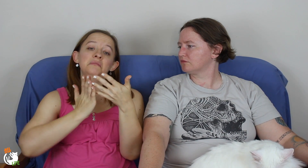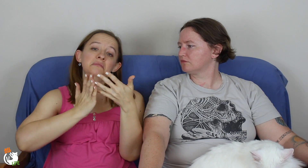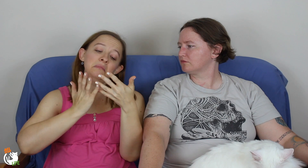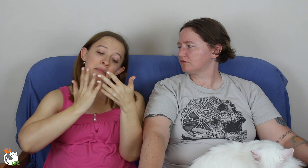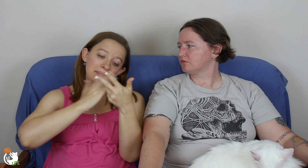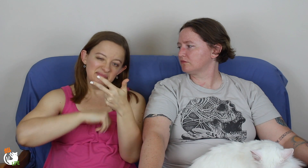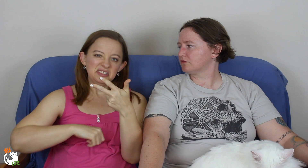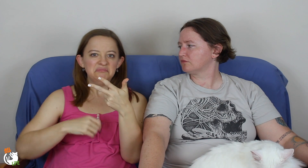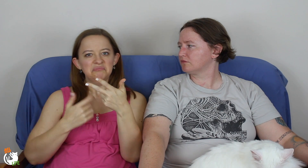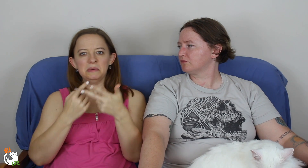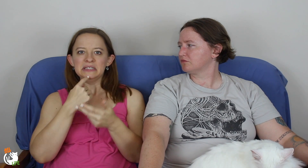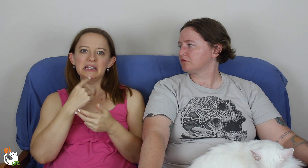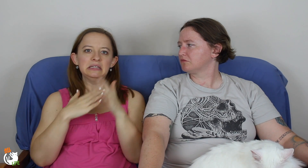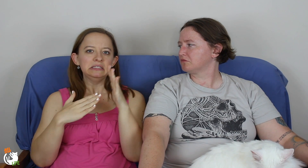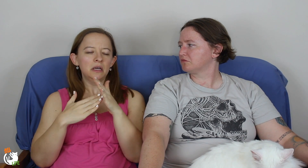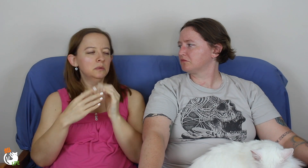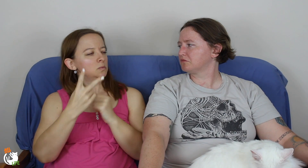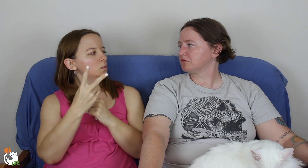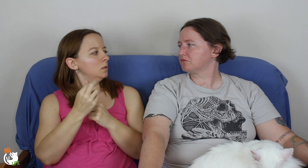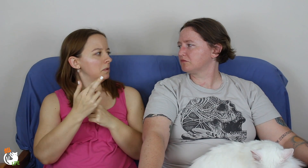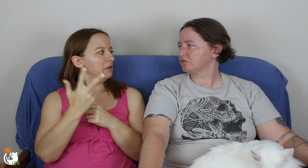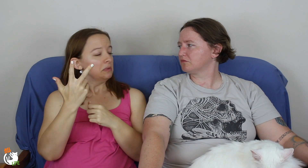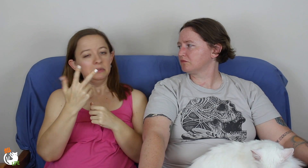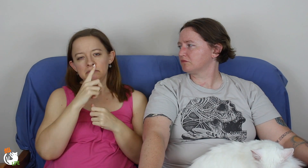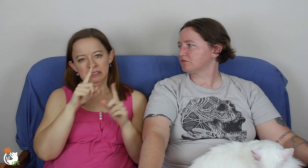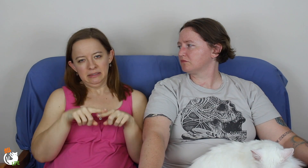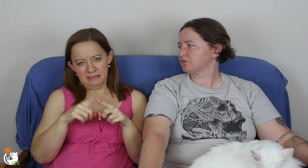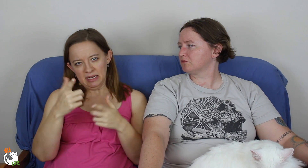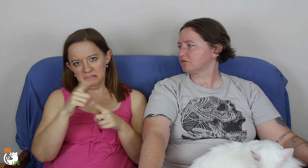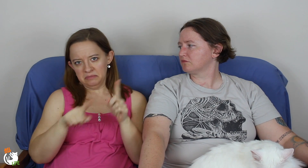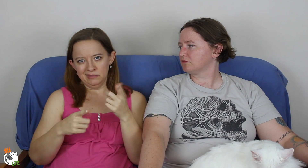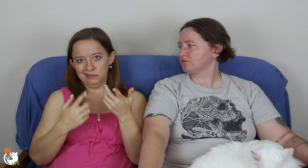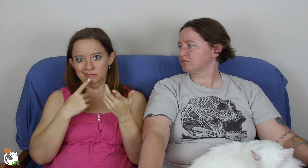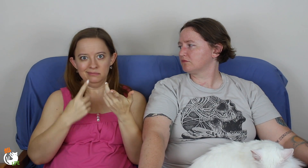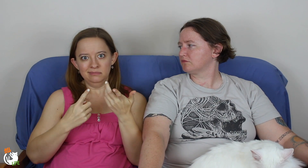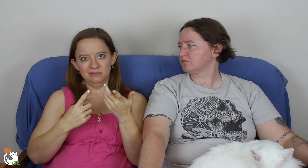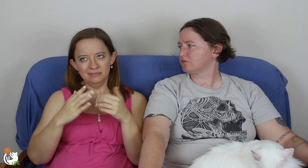Then you go through and take off I'd say until the top two, three, depending what you want.